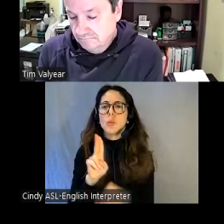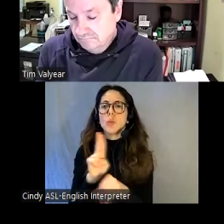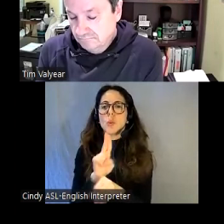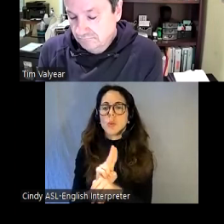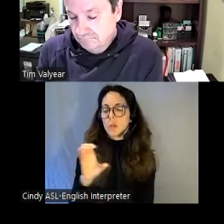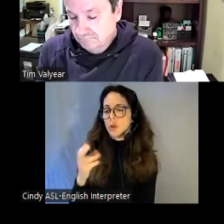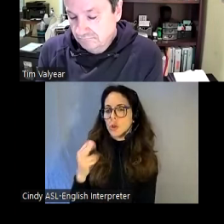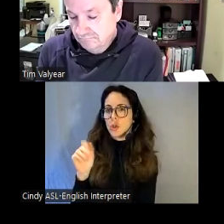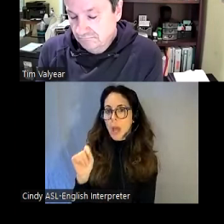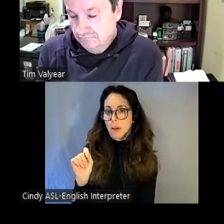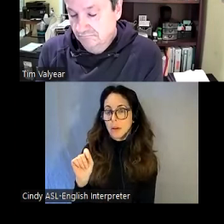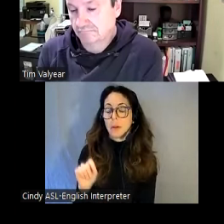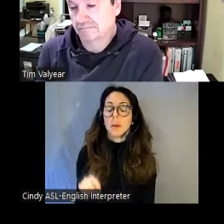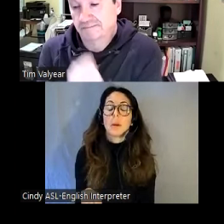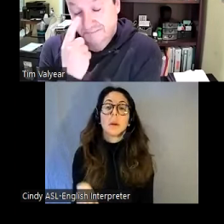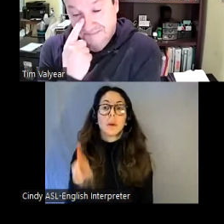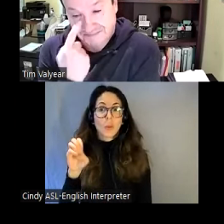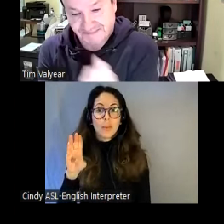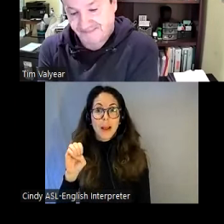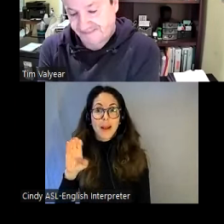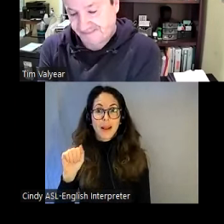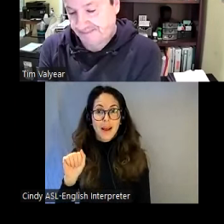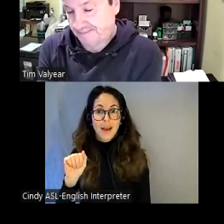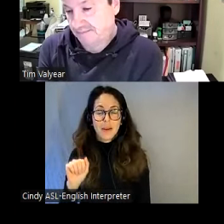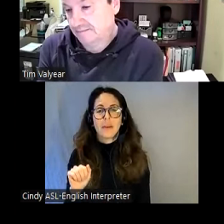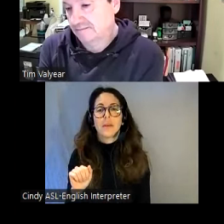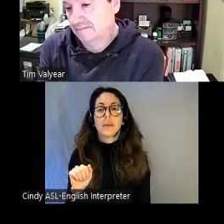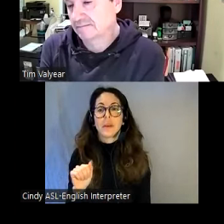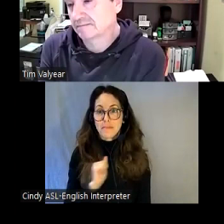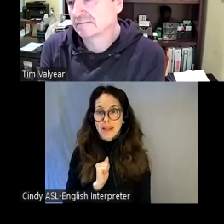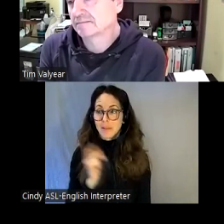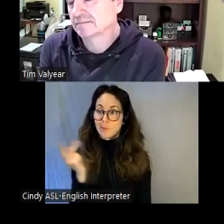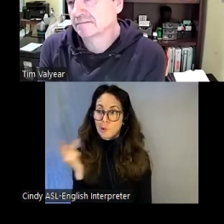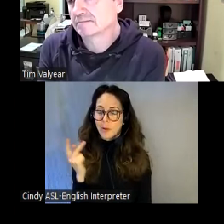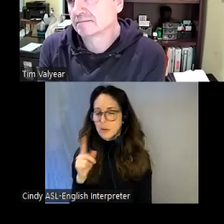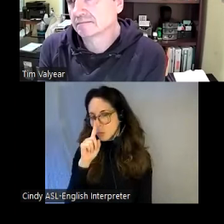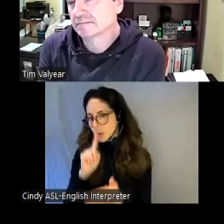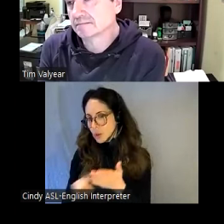you have a specific question or comment for the facilitators, please ensure you type it in the chat box.